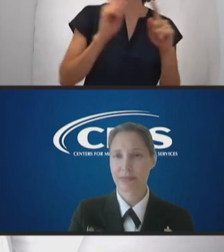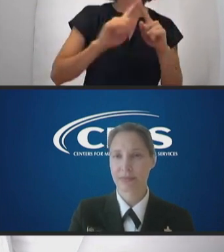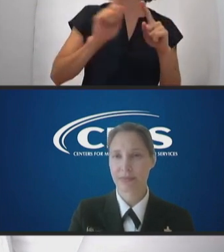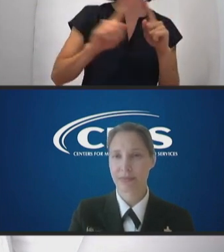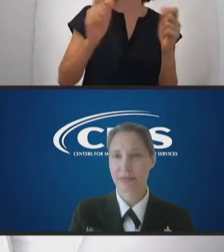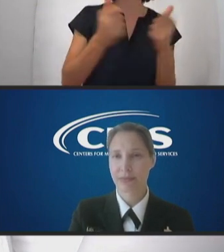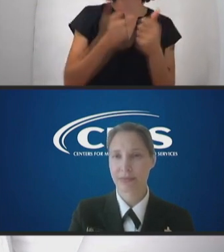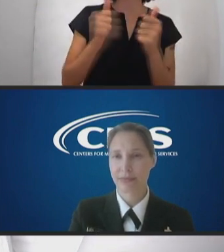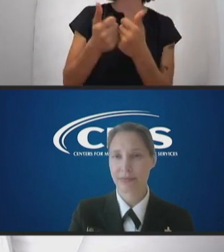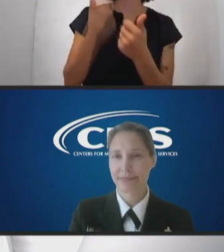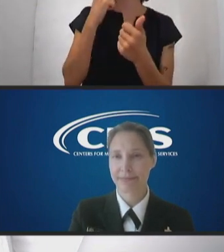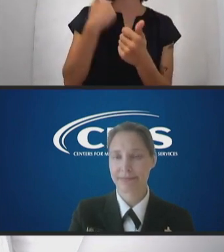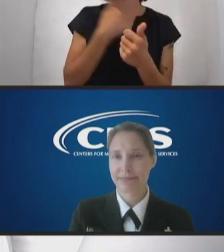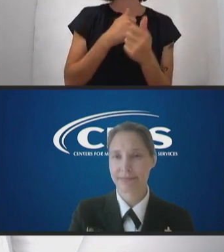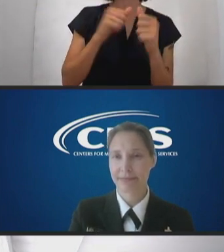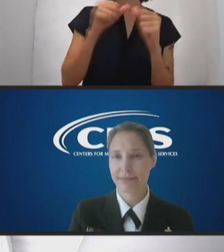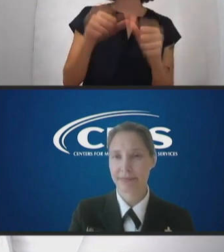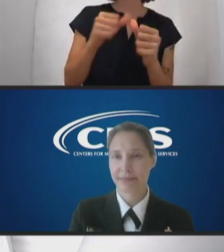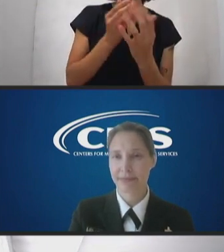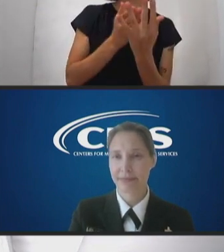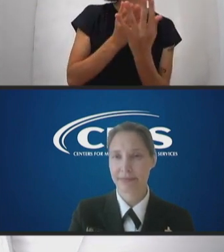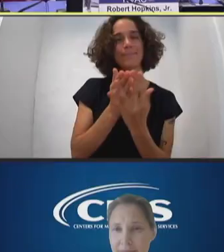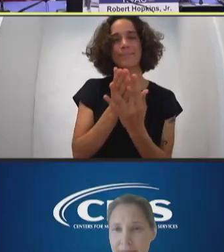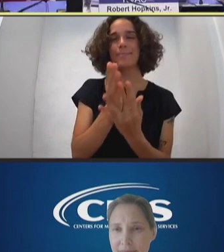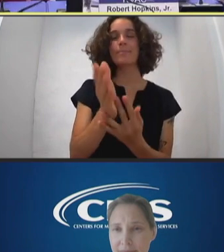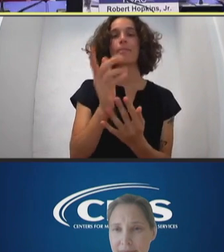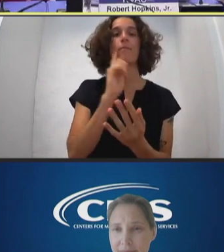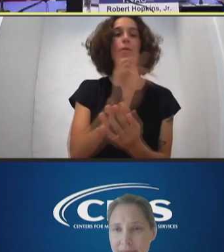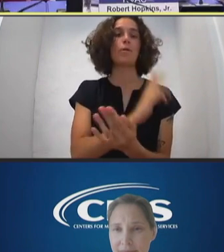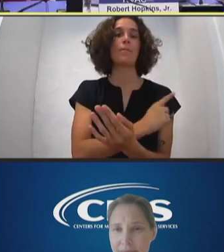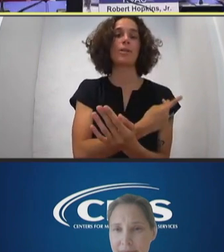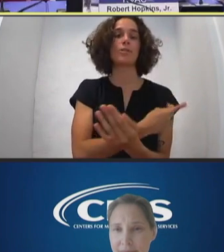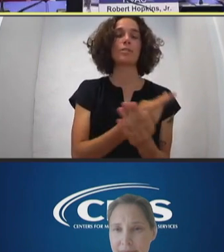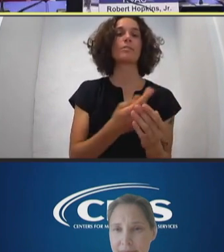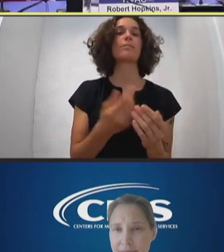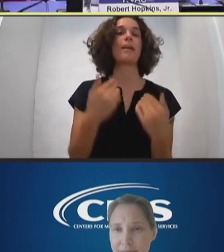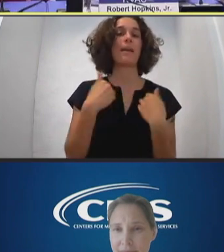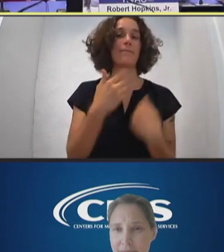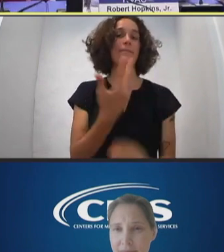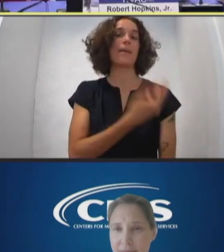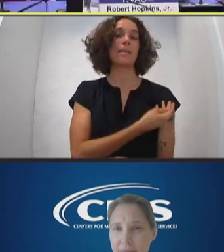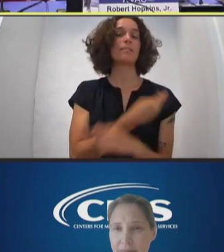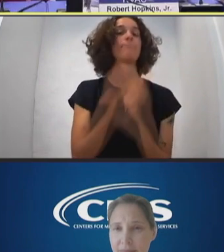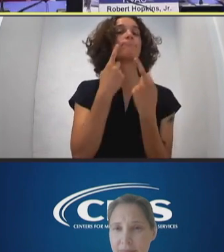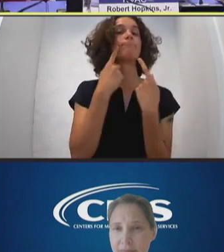to work through to get our patients vaccinated and have them come through